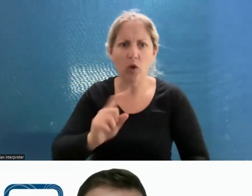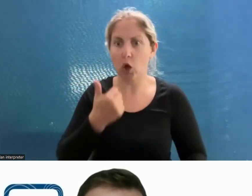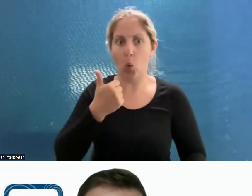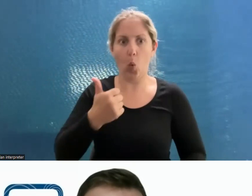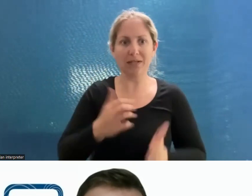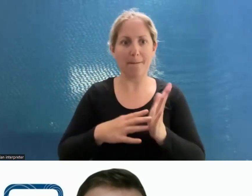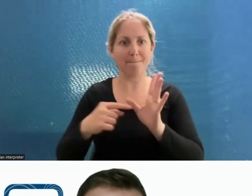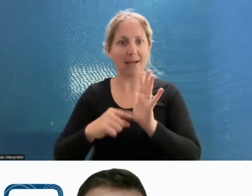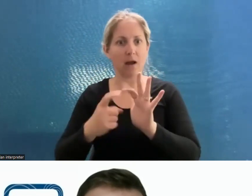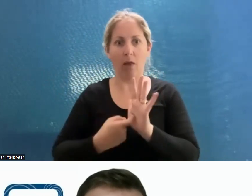the IER process.